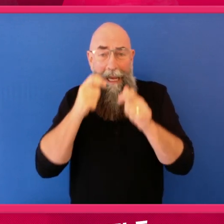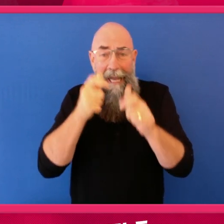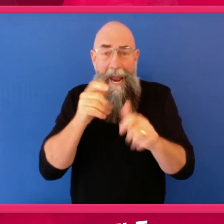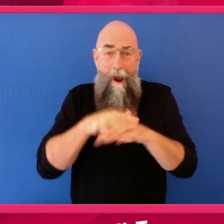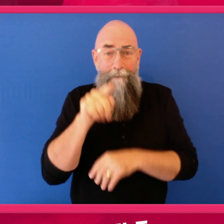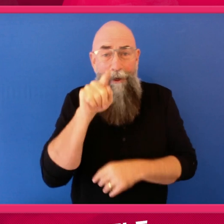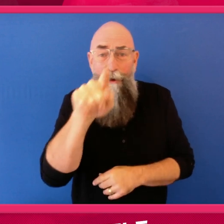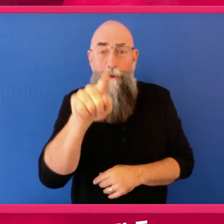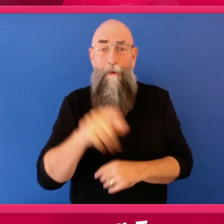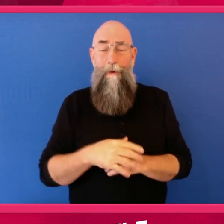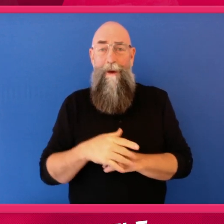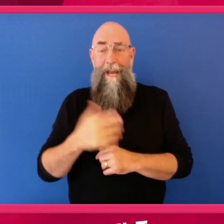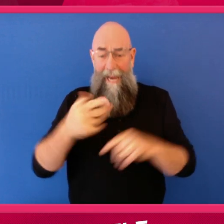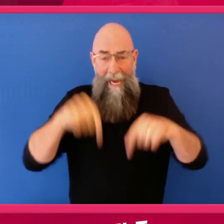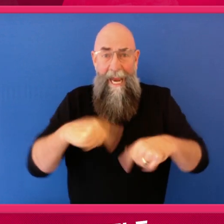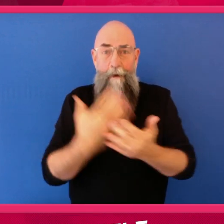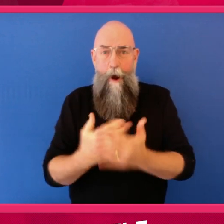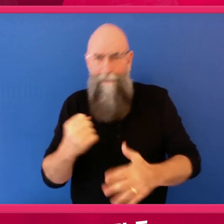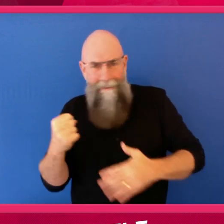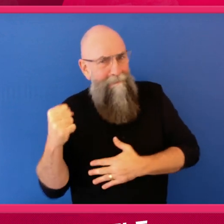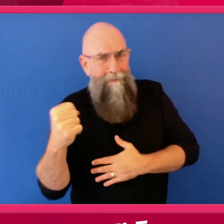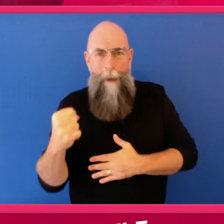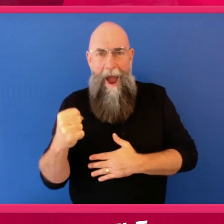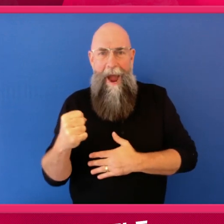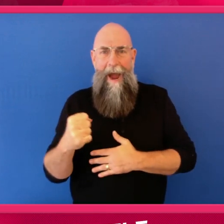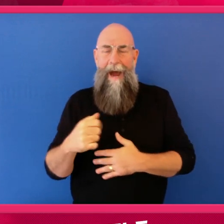and we thought 'who would people love to hear from today?'